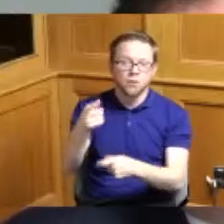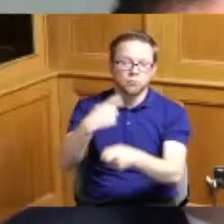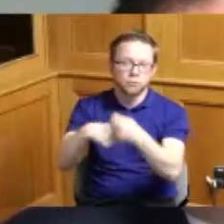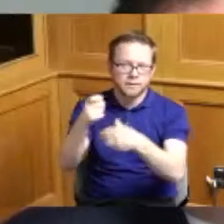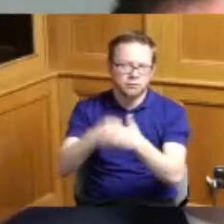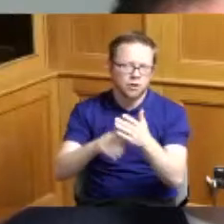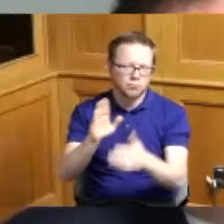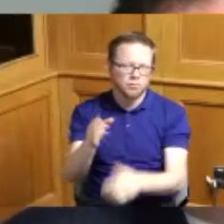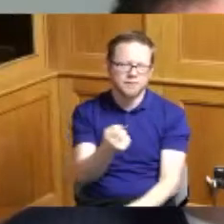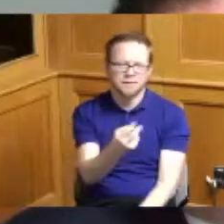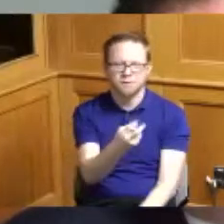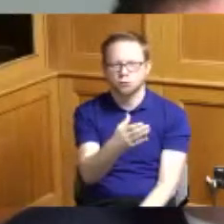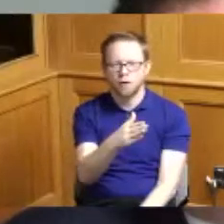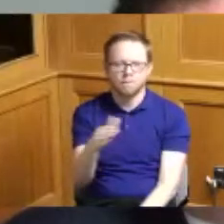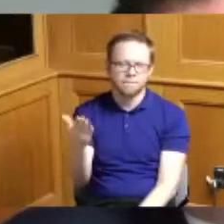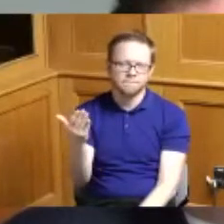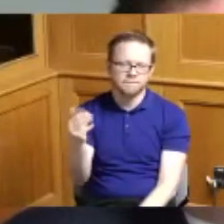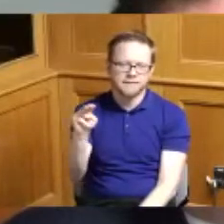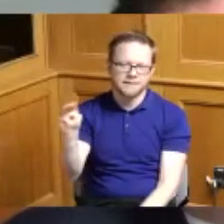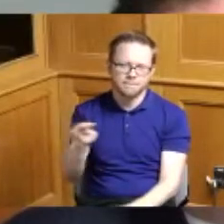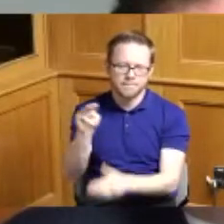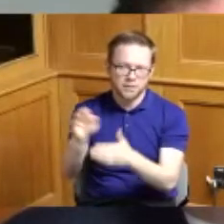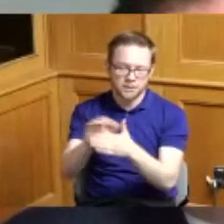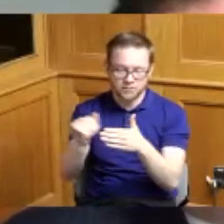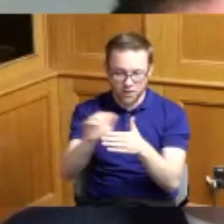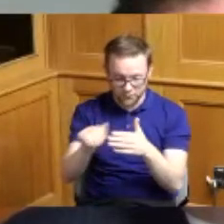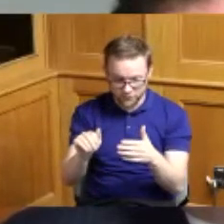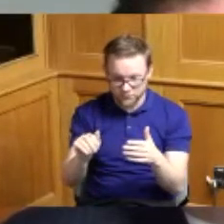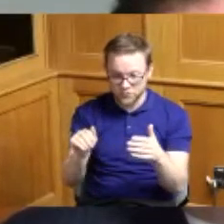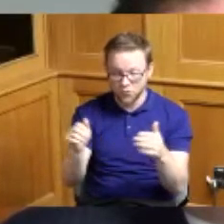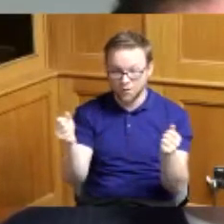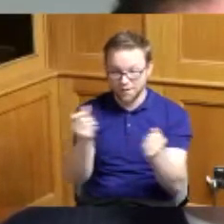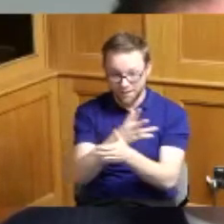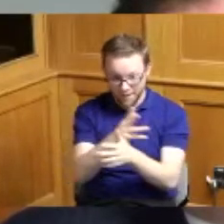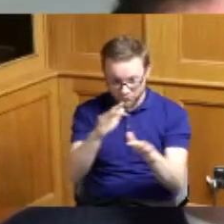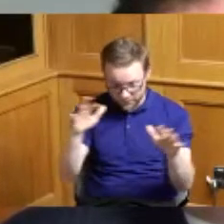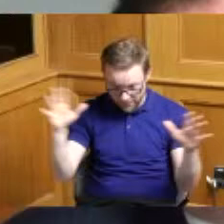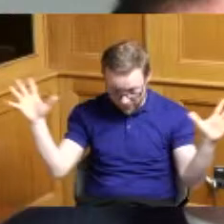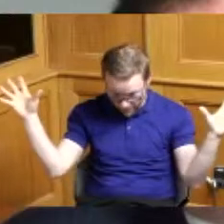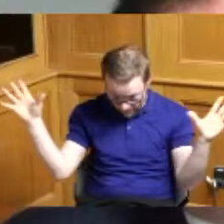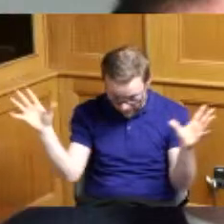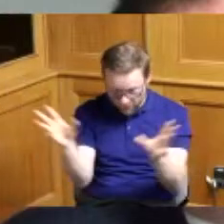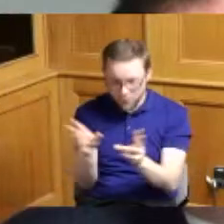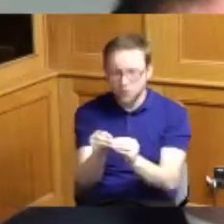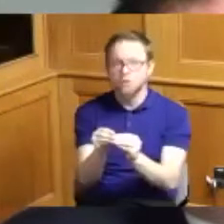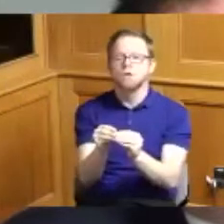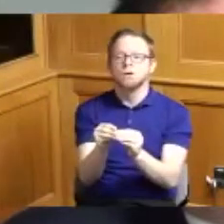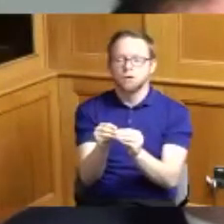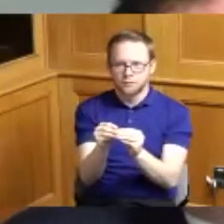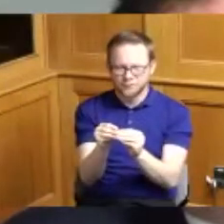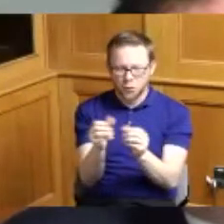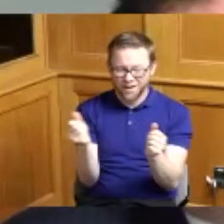so in total all of these things as we look at them could be uh in the uh when you total everything up